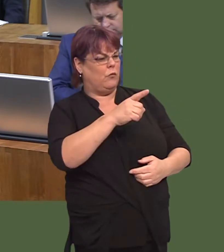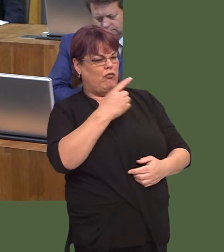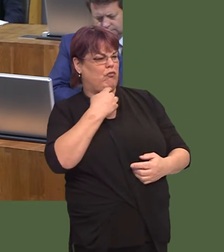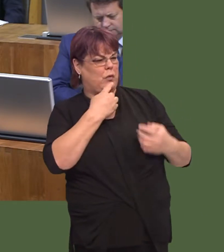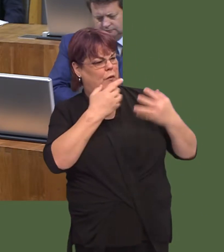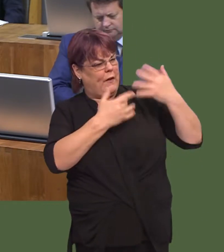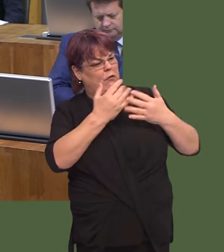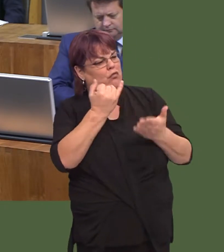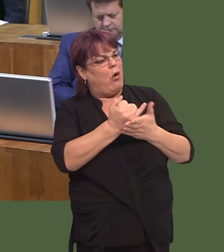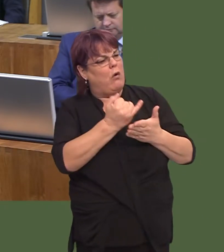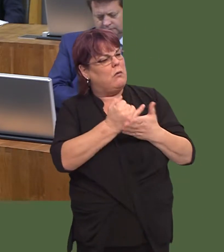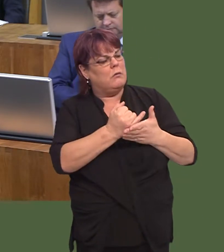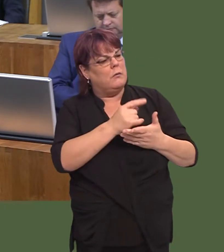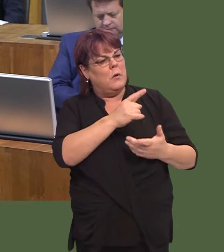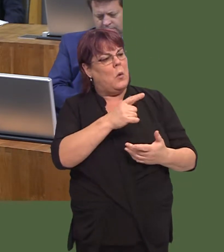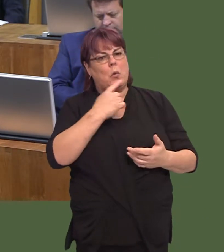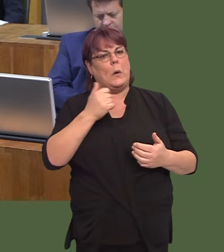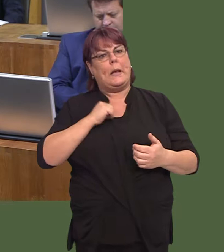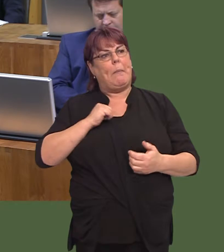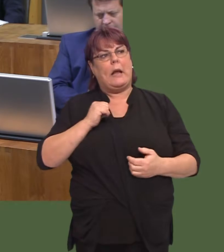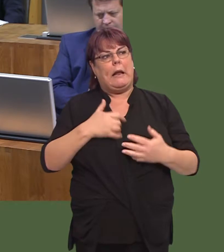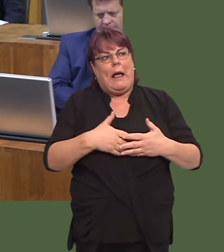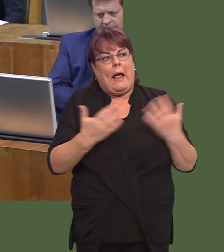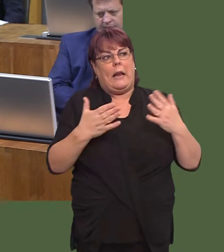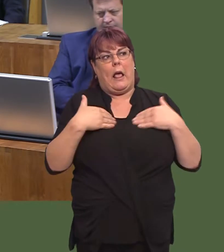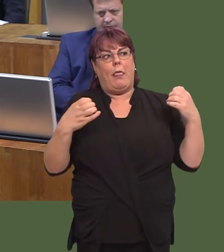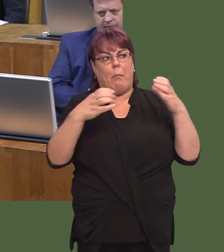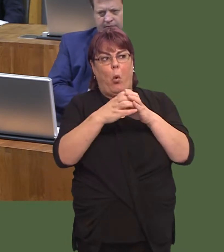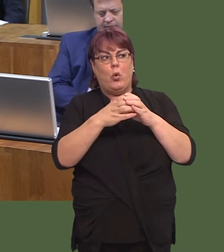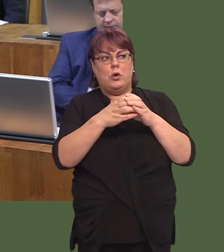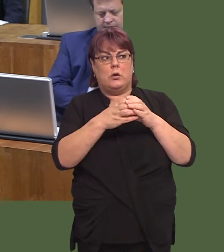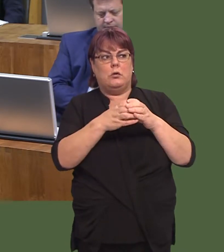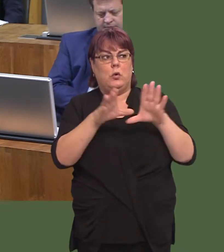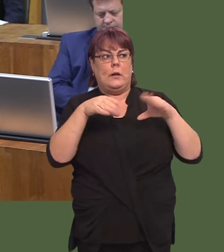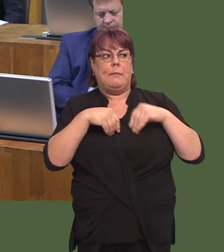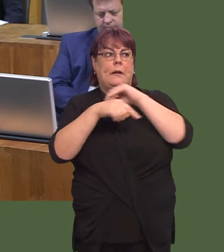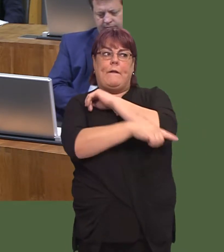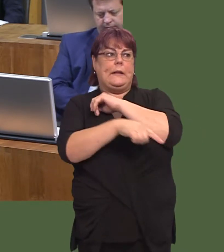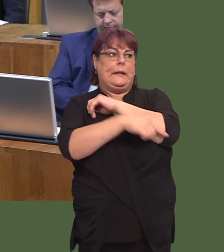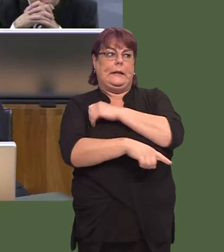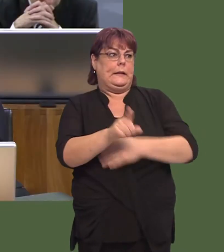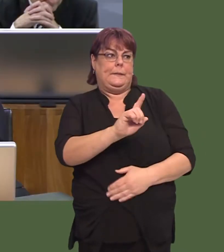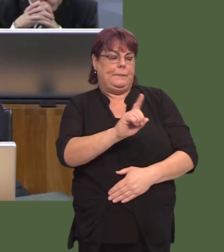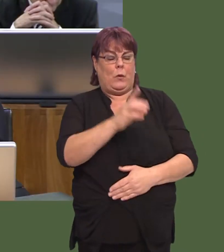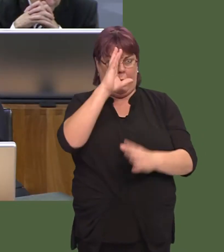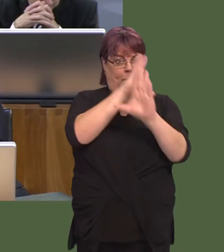not expect any of the health boards to come in with a deficit by the end of this financial year, and that is a message that we make very plain to them.